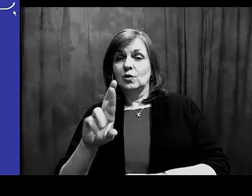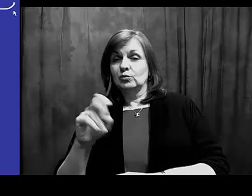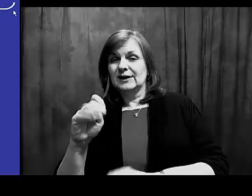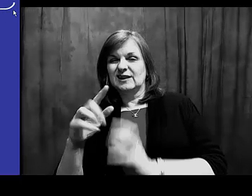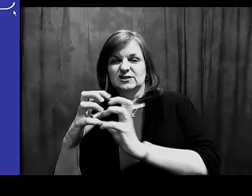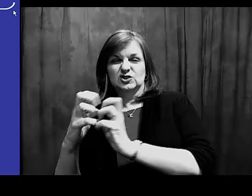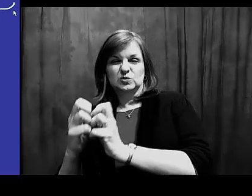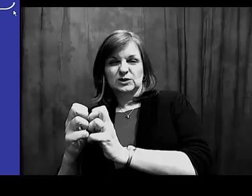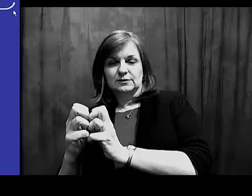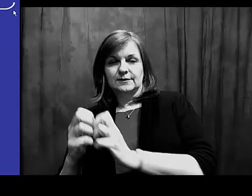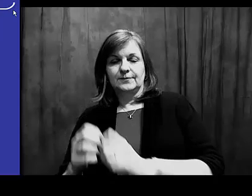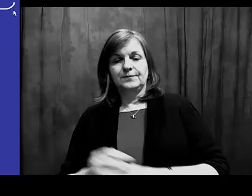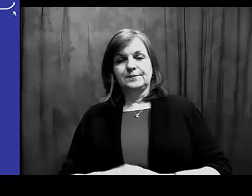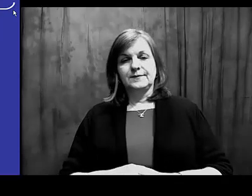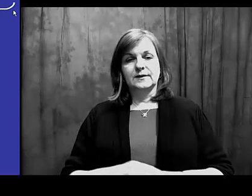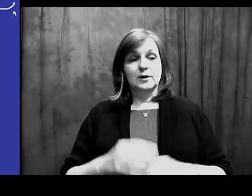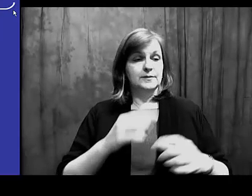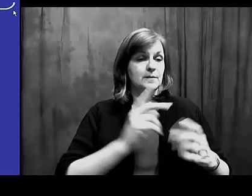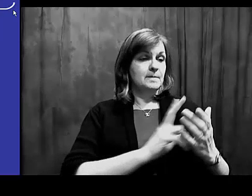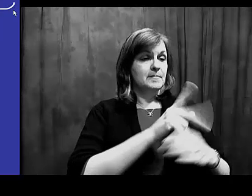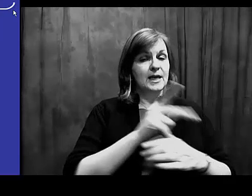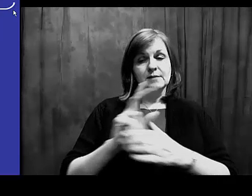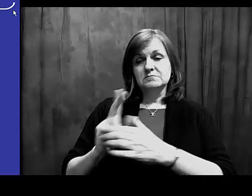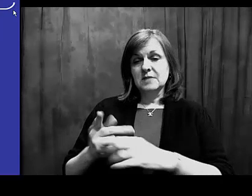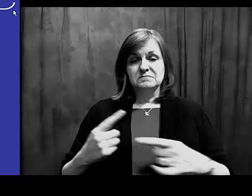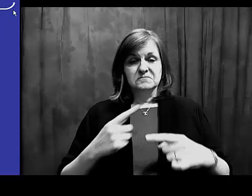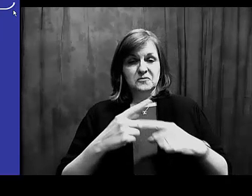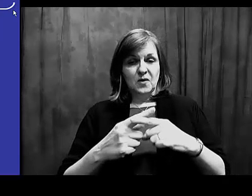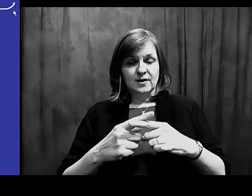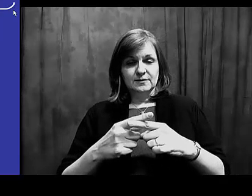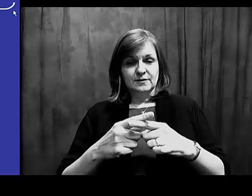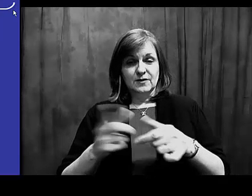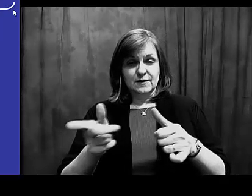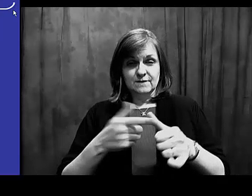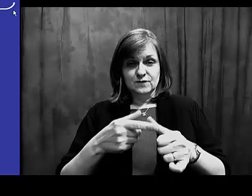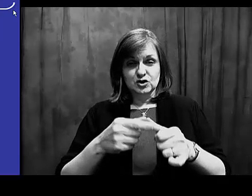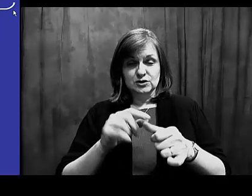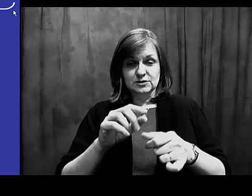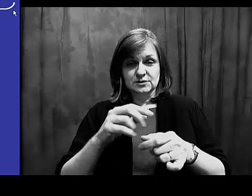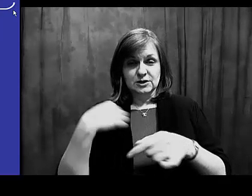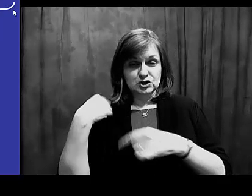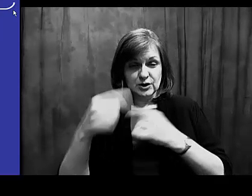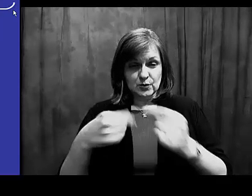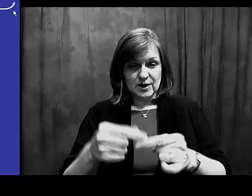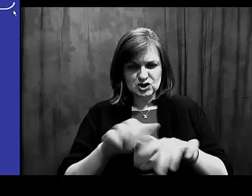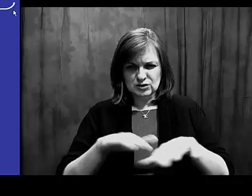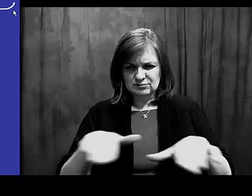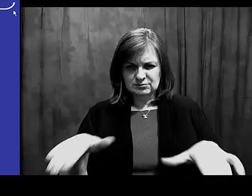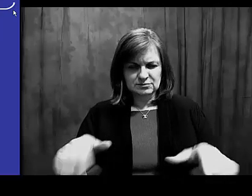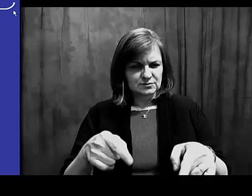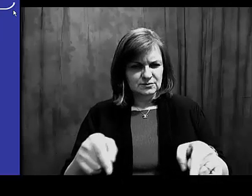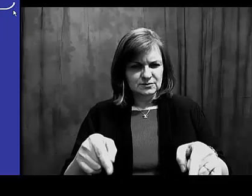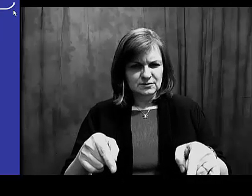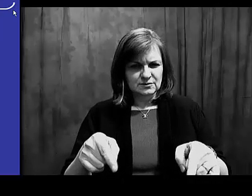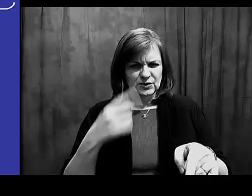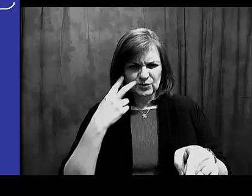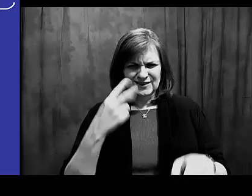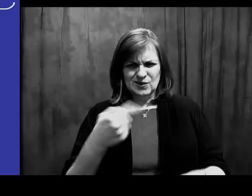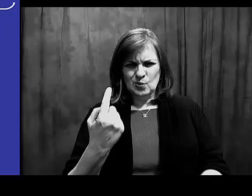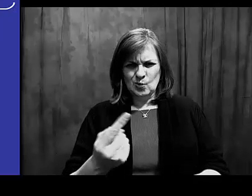or wrinkled seeds. in his first generation he had the same problems he's had all along! he gets